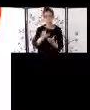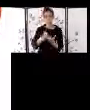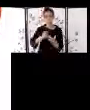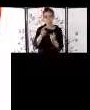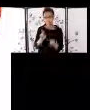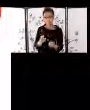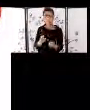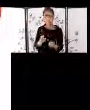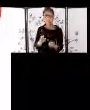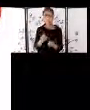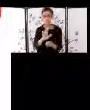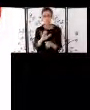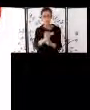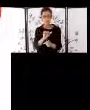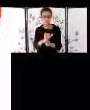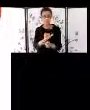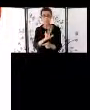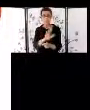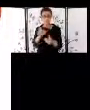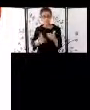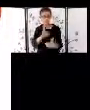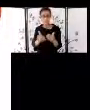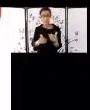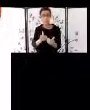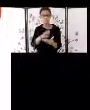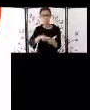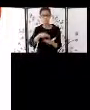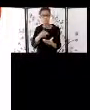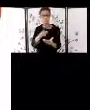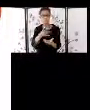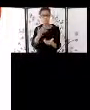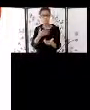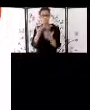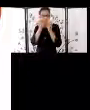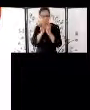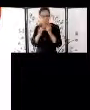and what is important to you. So, this is kind of like an artist statement